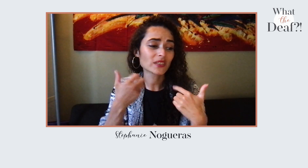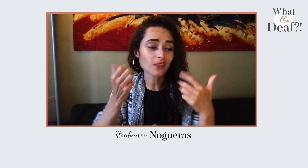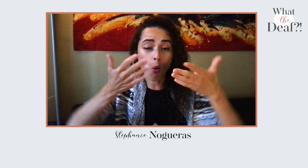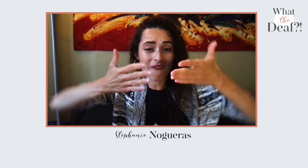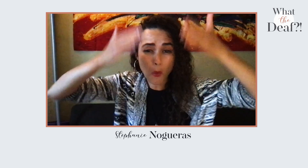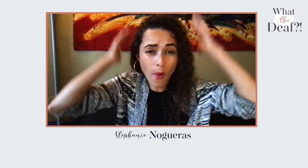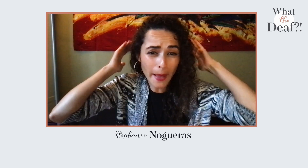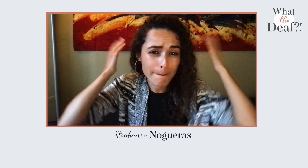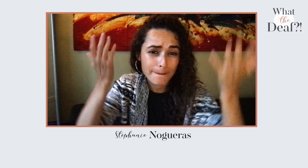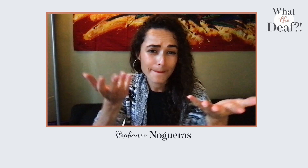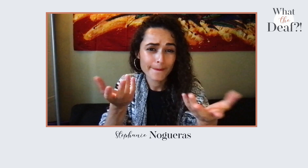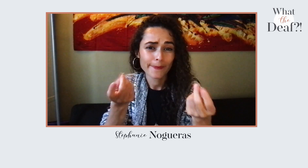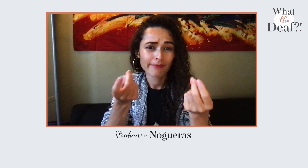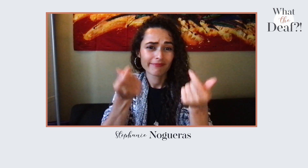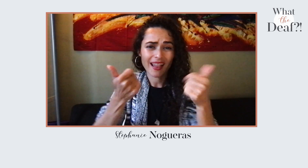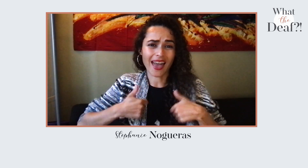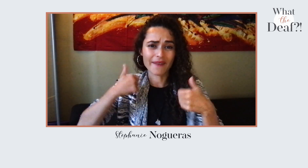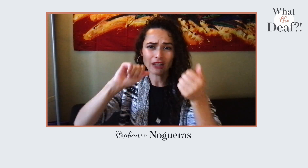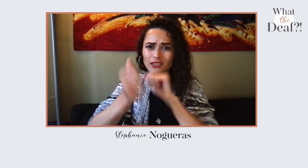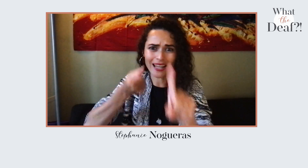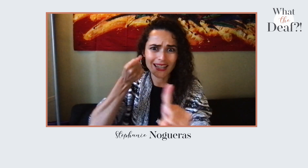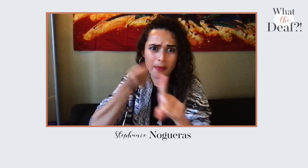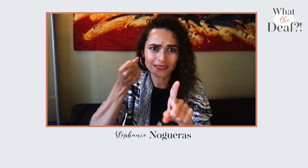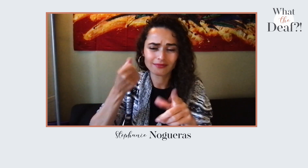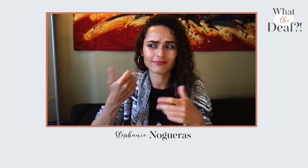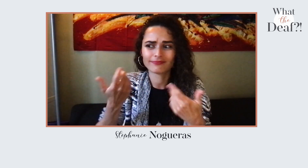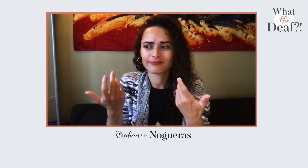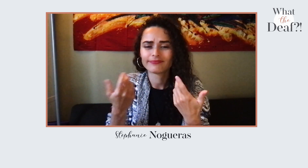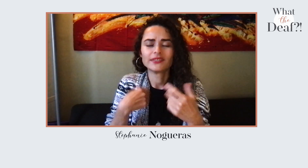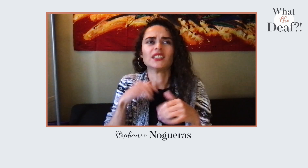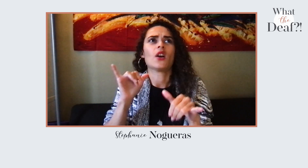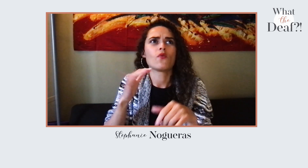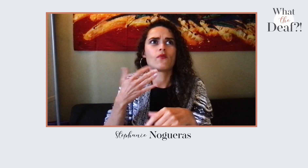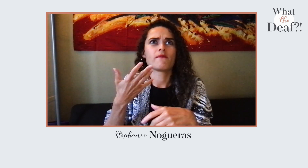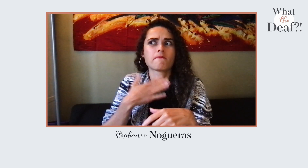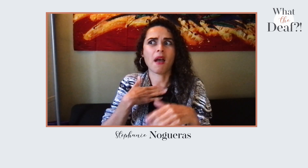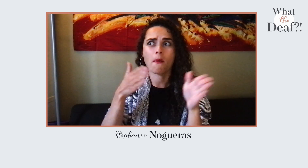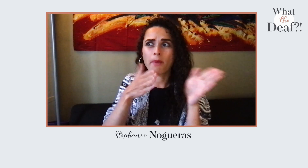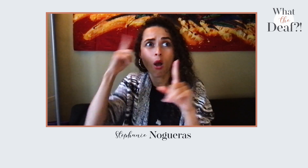Really, after that point, I was overwhelmed though. That was a dramatic life change, and you know,